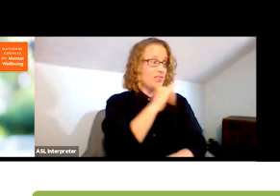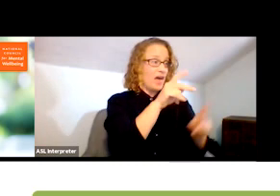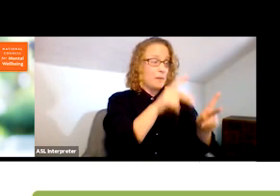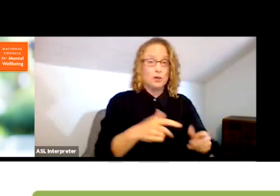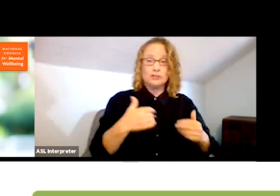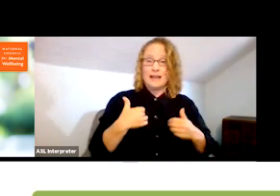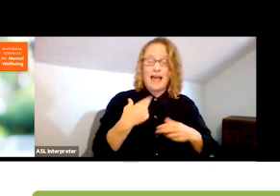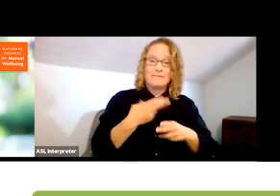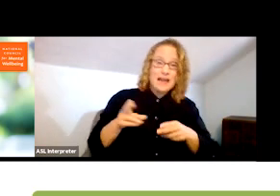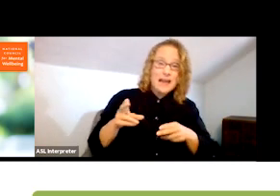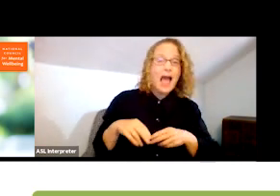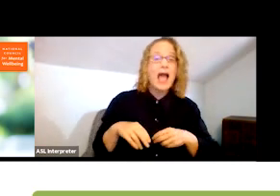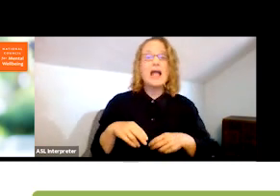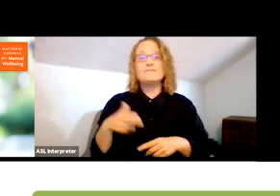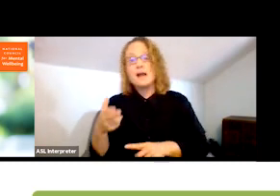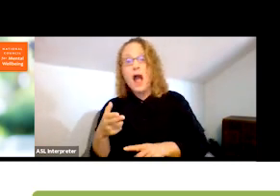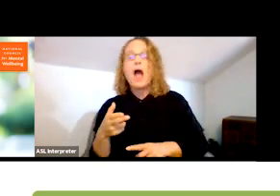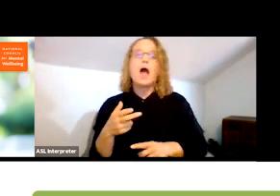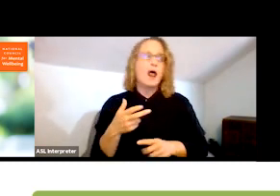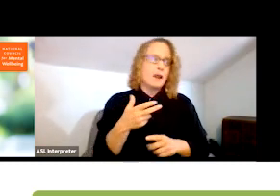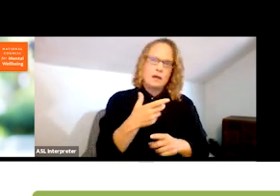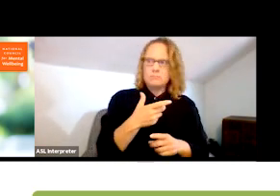you wanna call for help if it gets to that point.